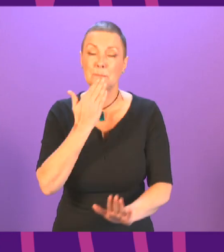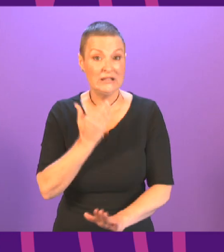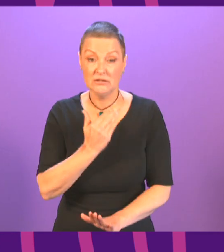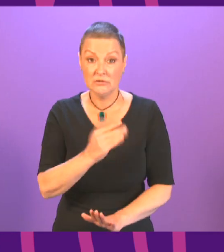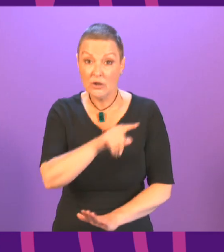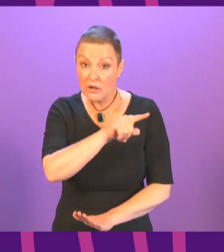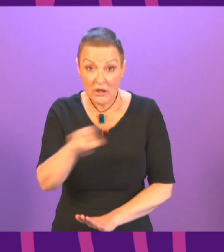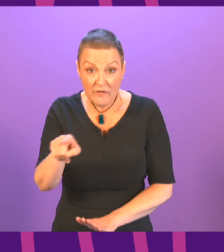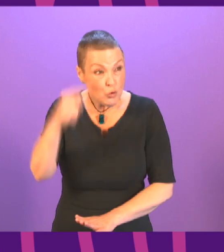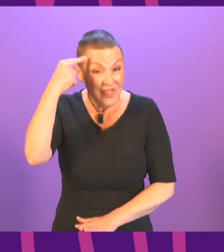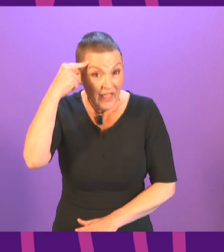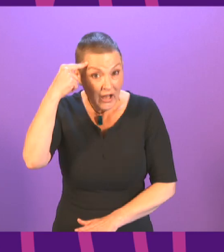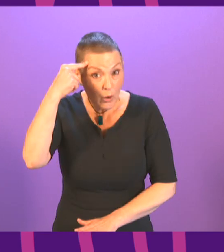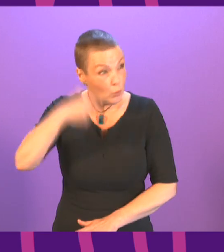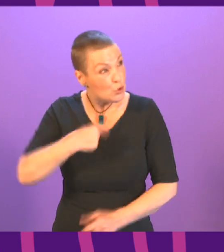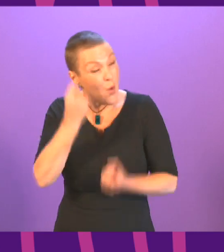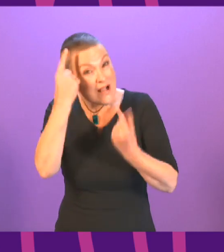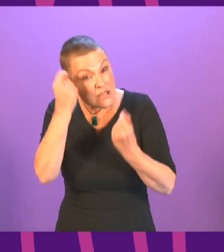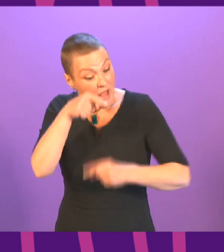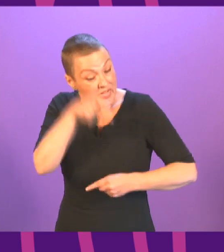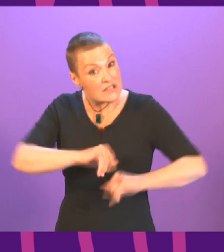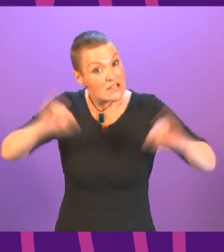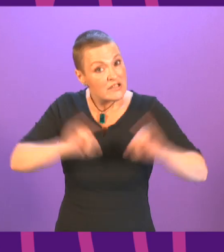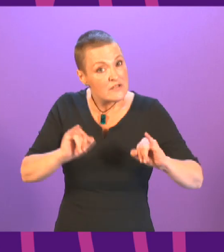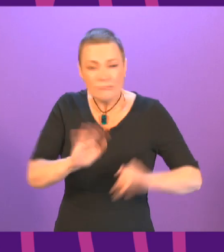be under any illusion for a single second that we do not fully comprehend the severity